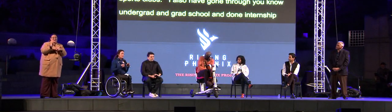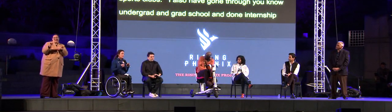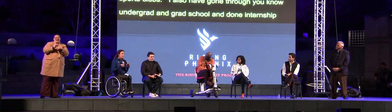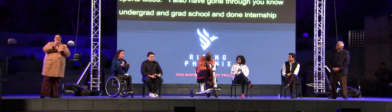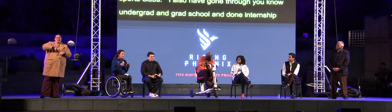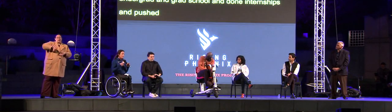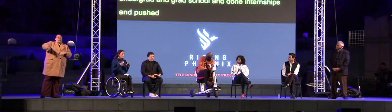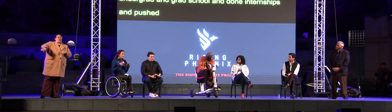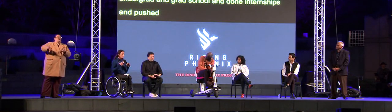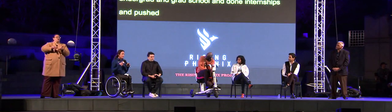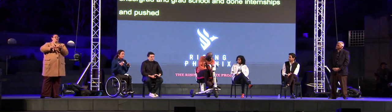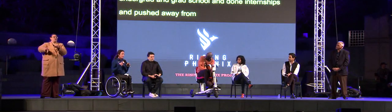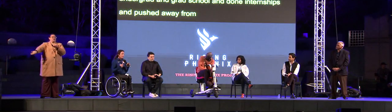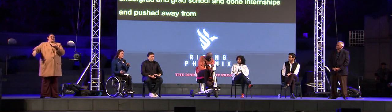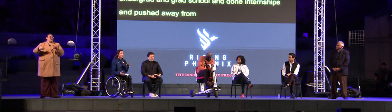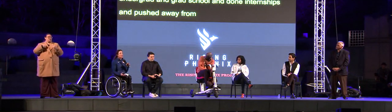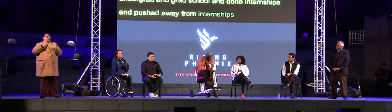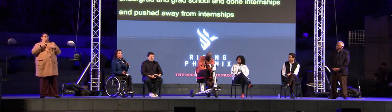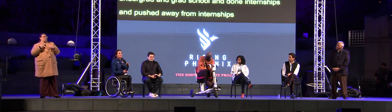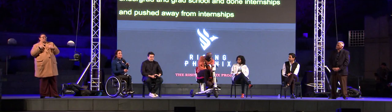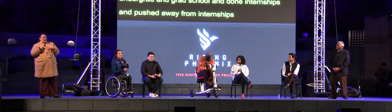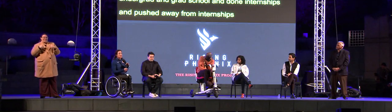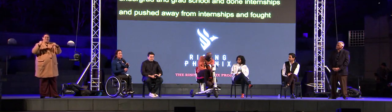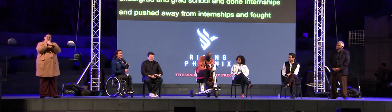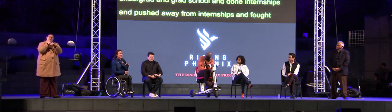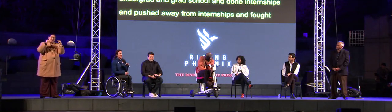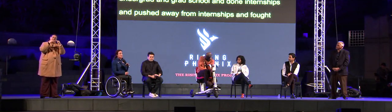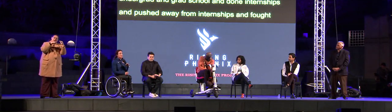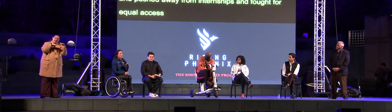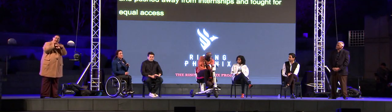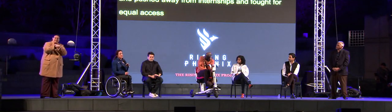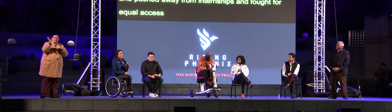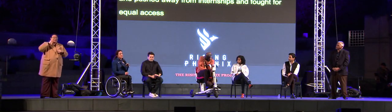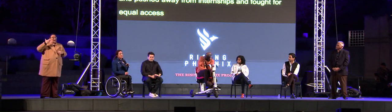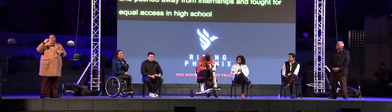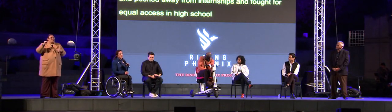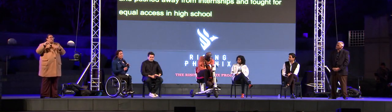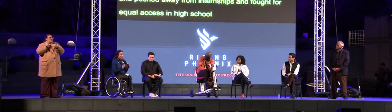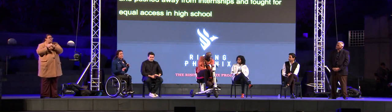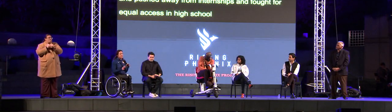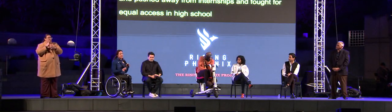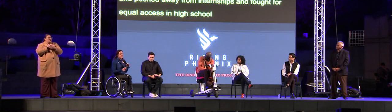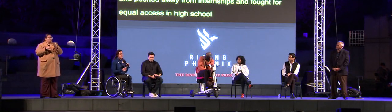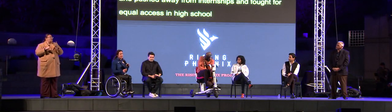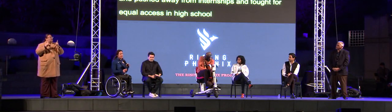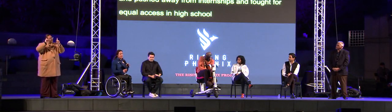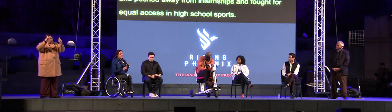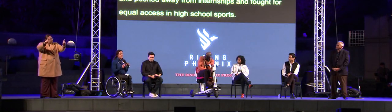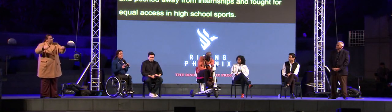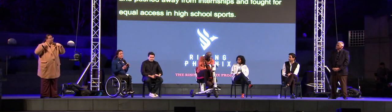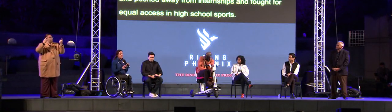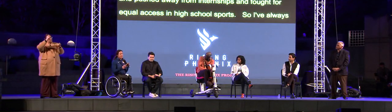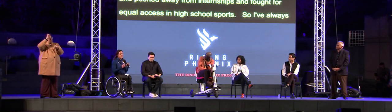and I fought for equal access in high school sports. And so I've always believed that parallel,